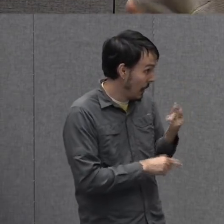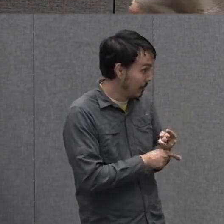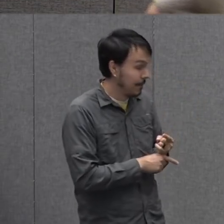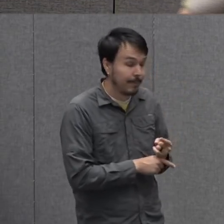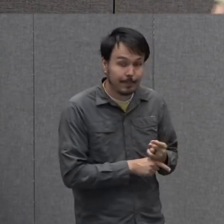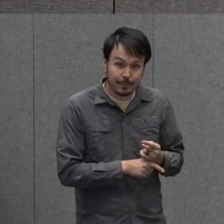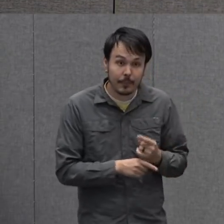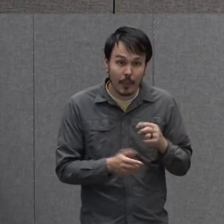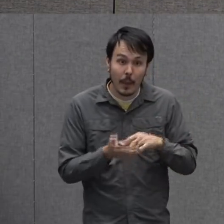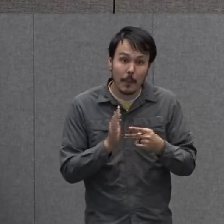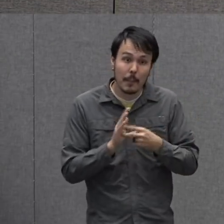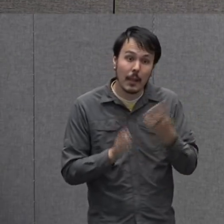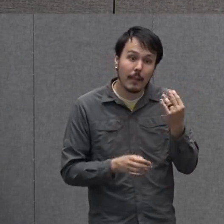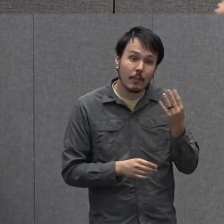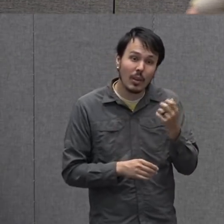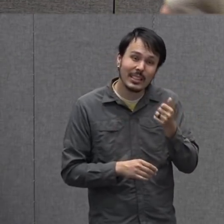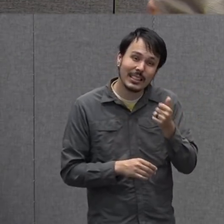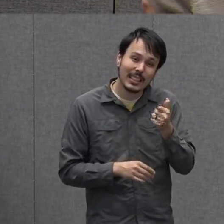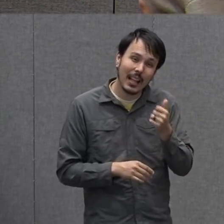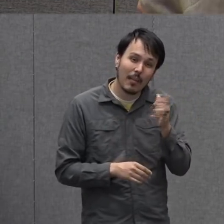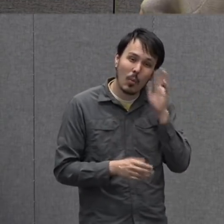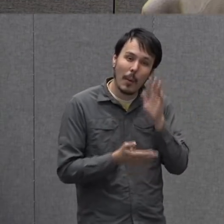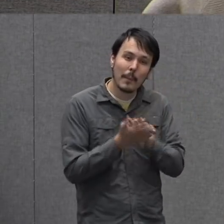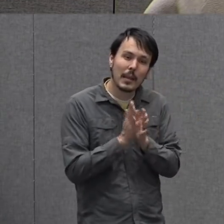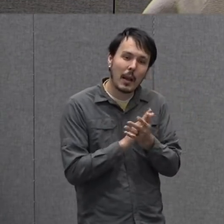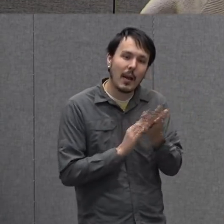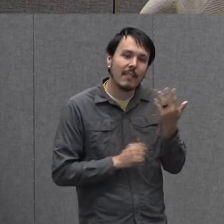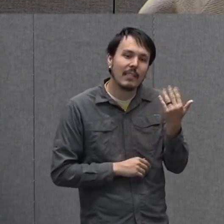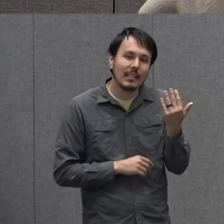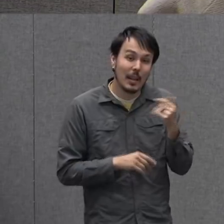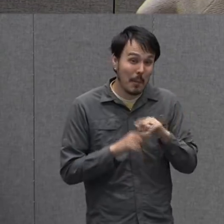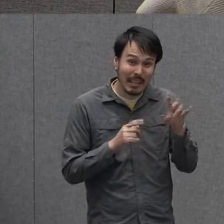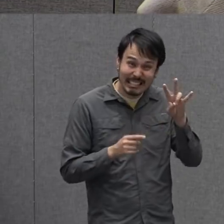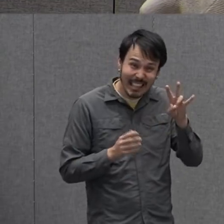And that 14 would be 15, but we've already said I can't put a seven there again, right?